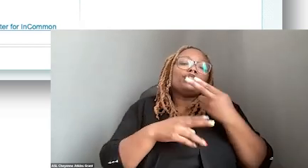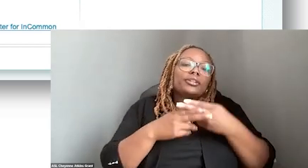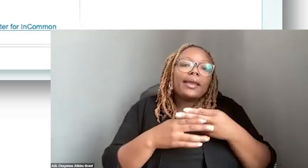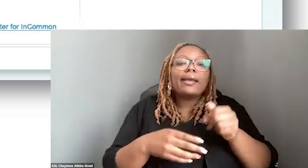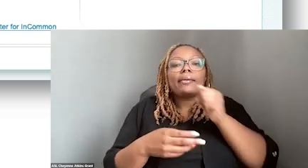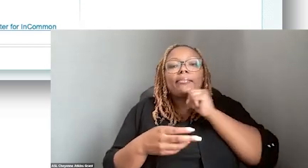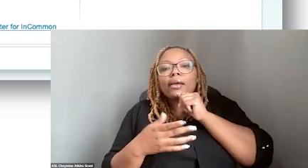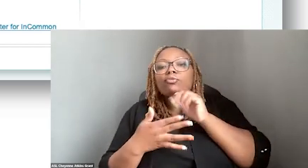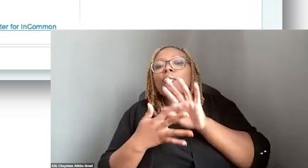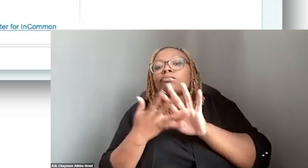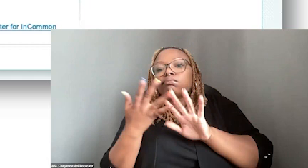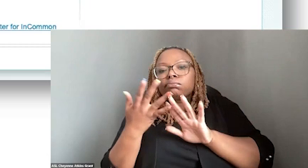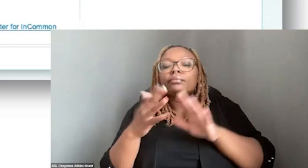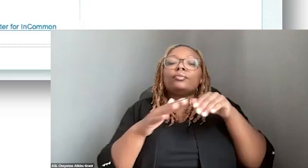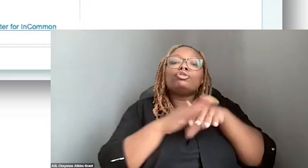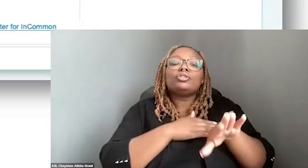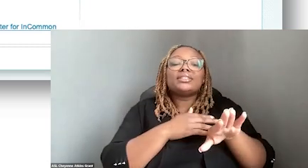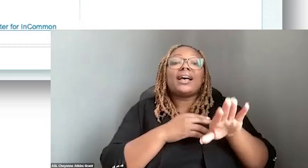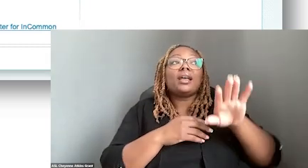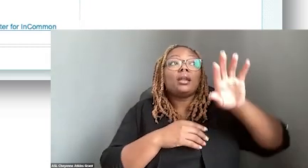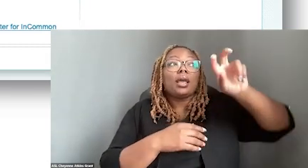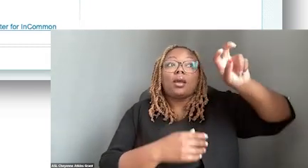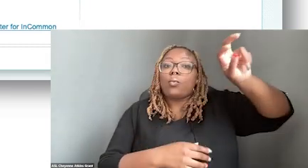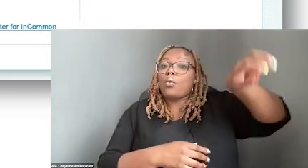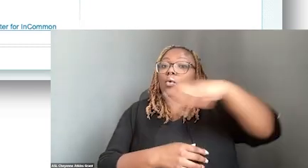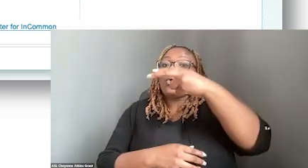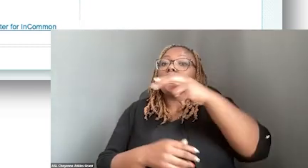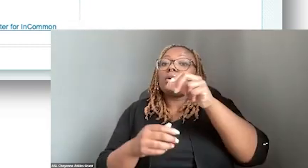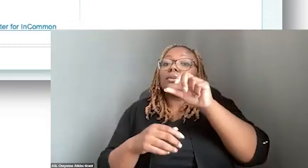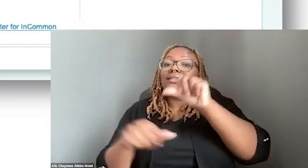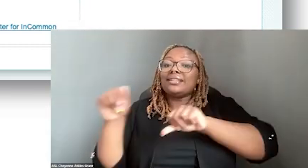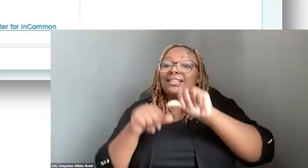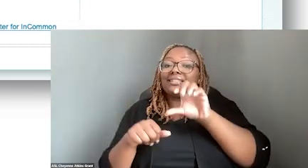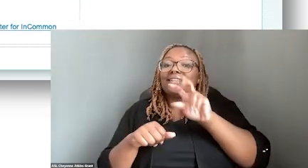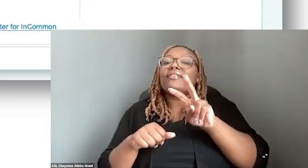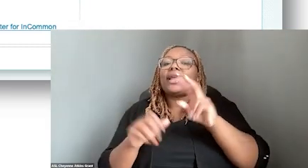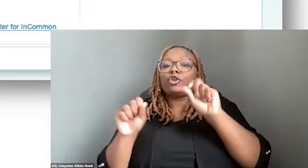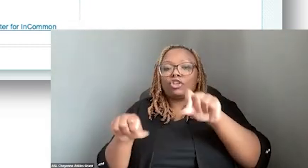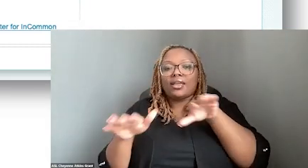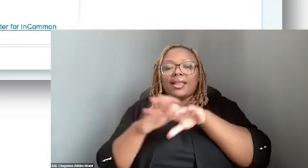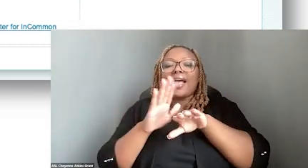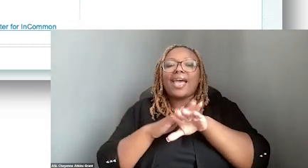Once you sign in, it takes you back over to SciENcv and you can access your information.